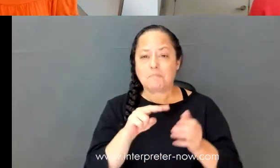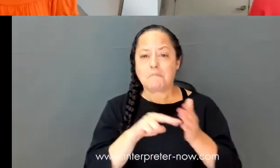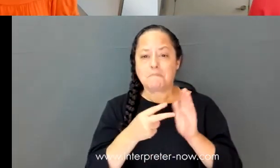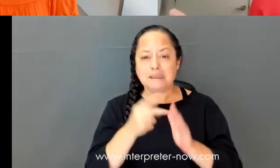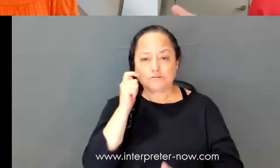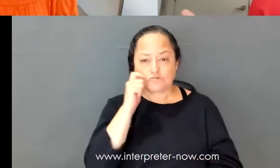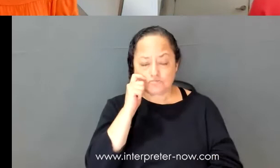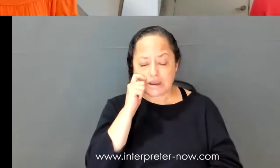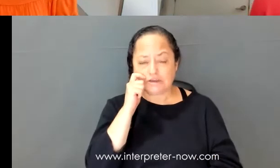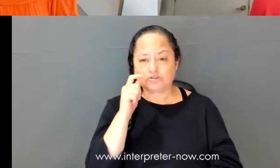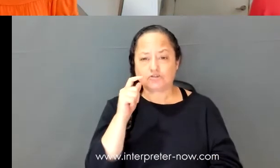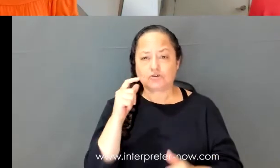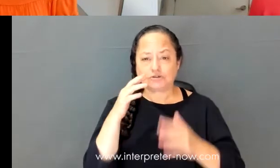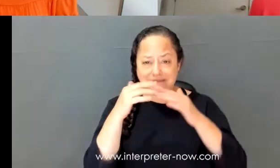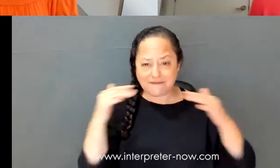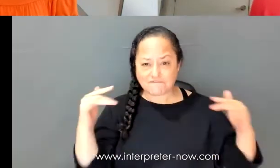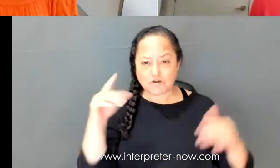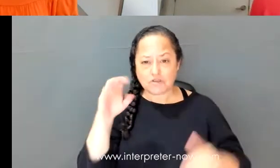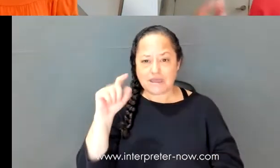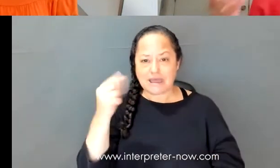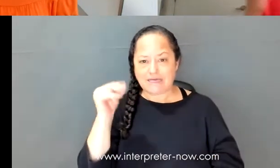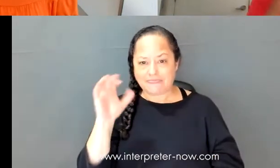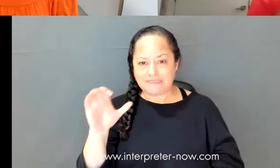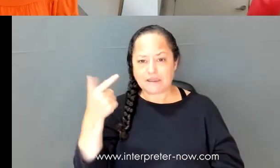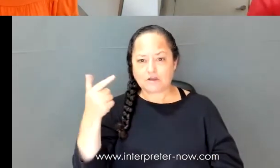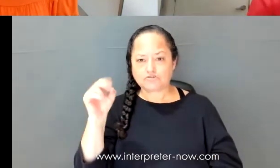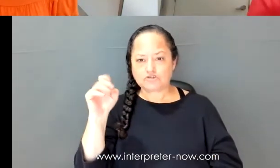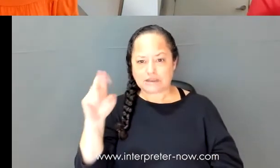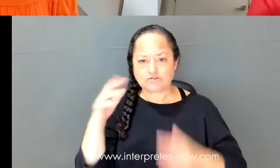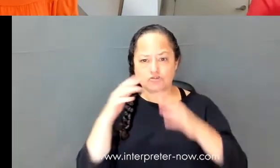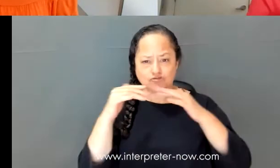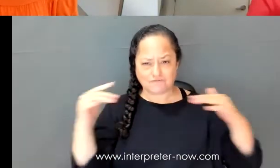diversity and gender diversity is at the core for me.